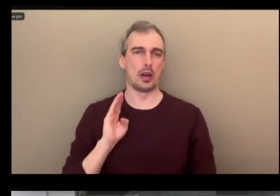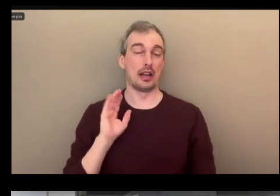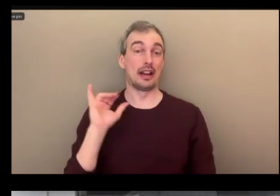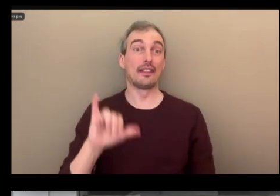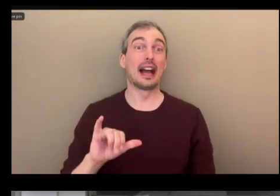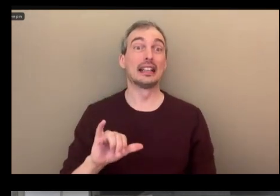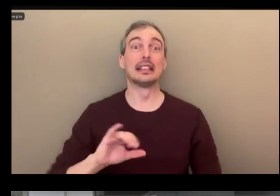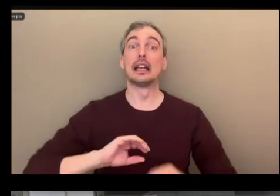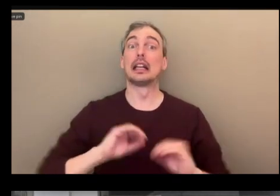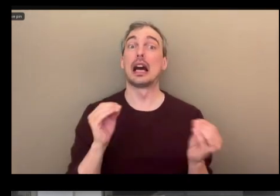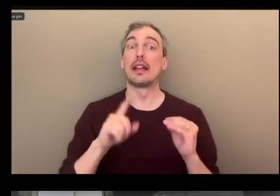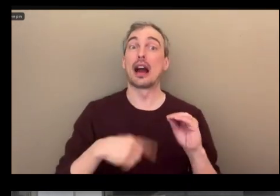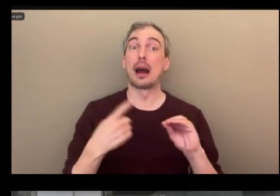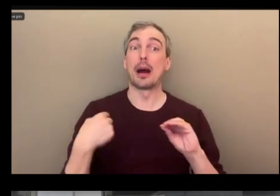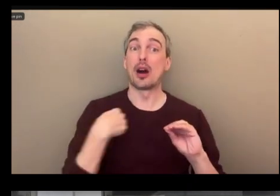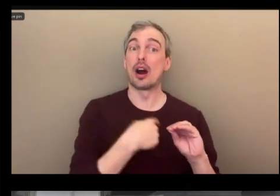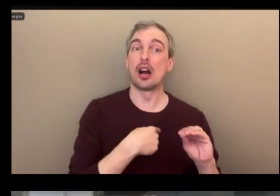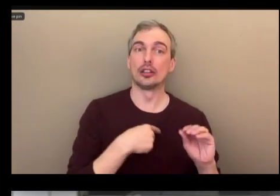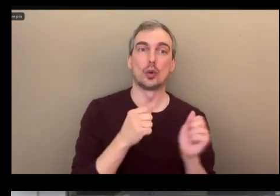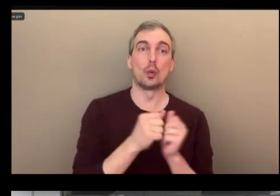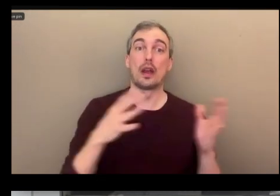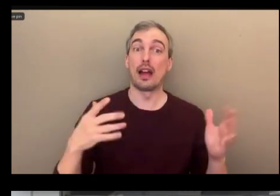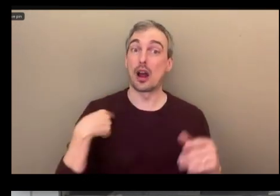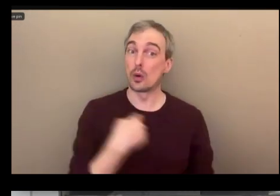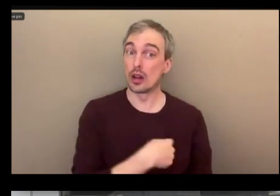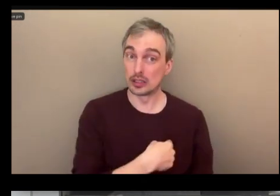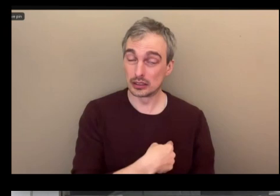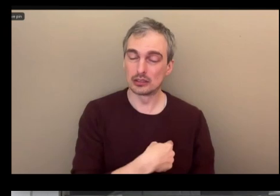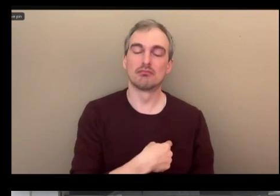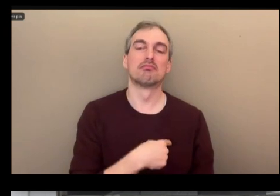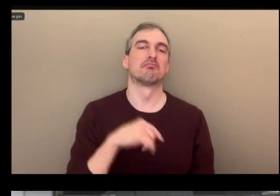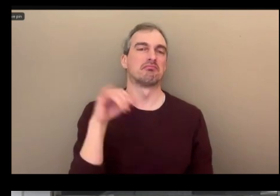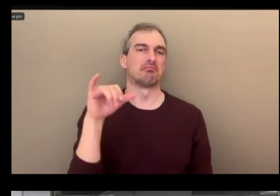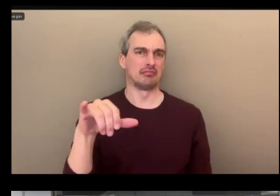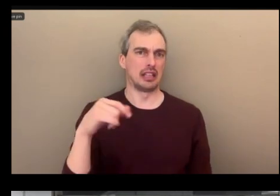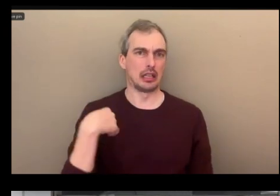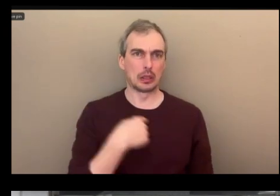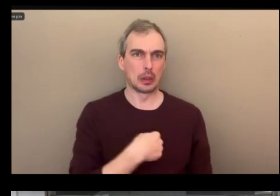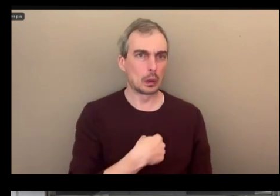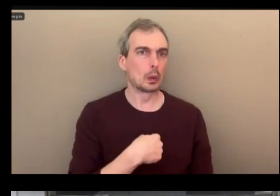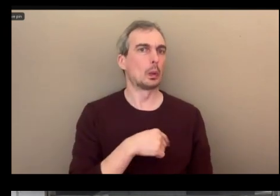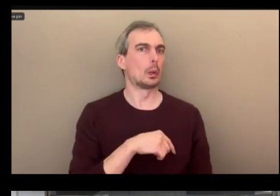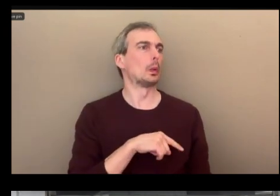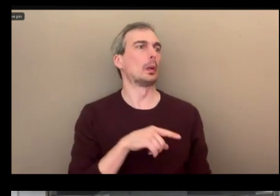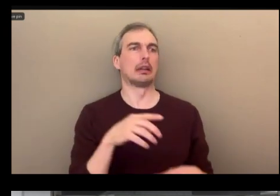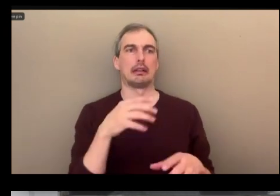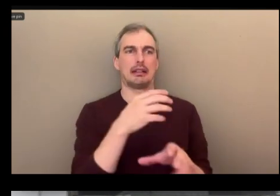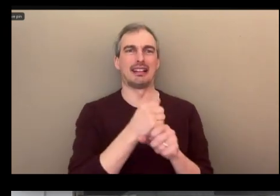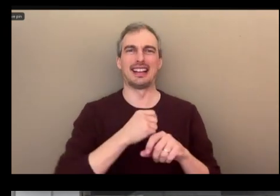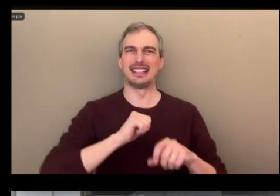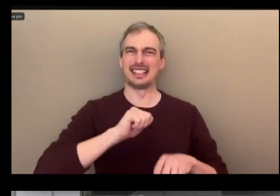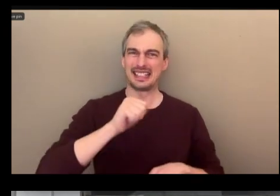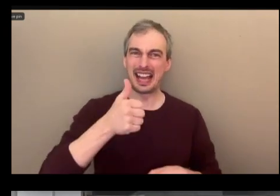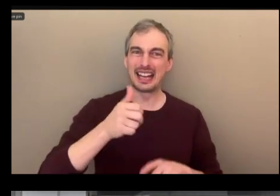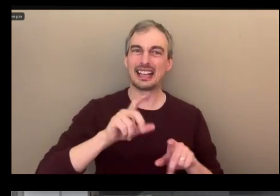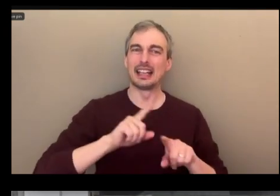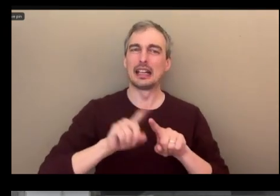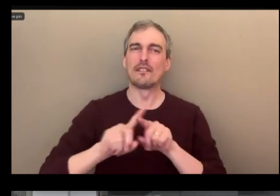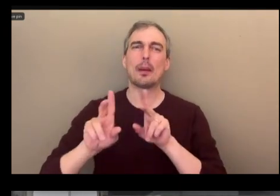brought in ten individuals from ten different disability advocacy groups. And organizations. To really help us on our journey.